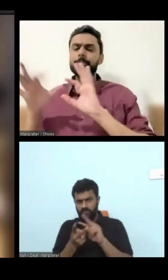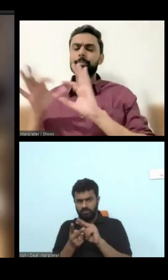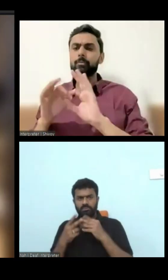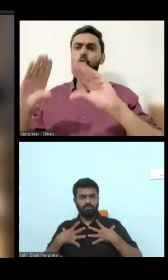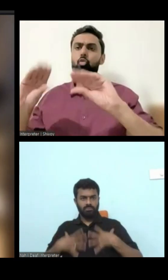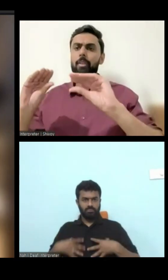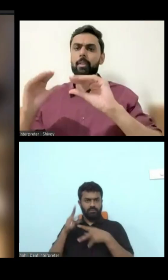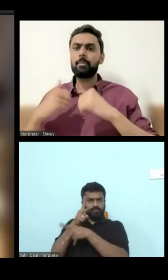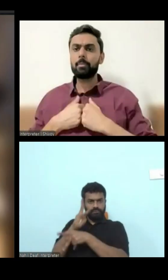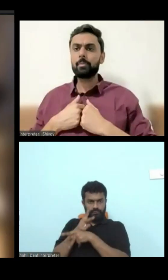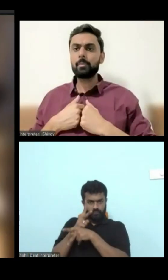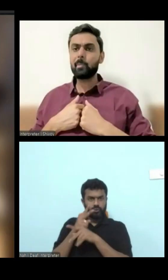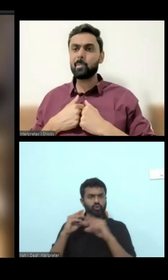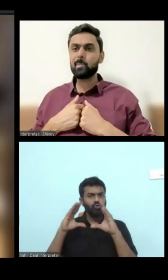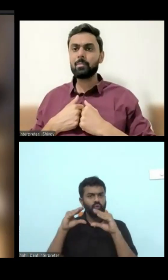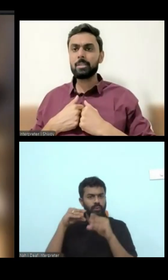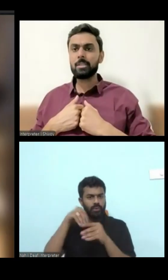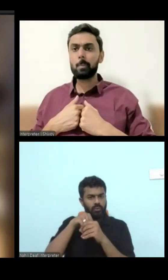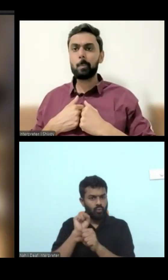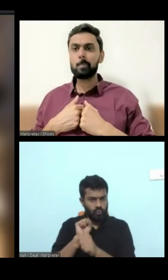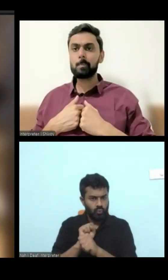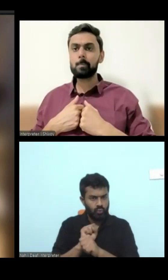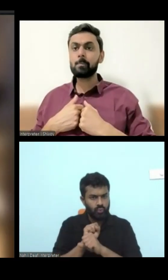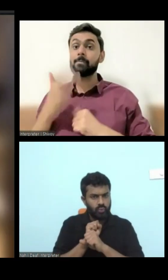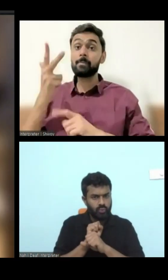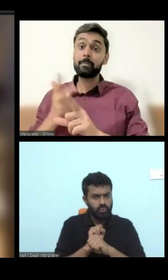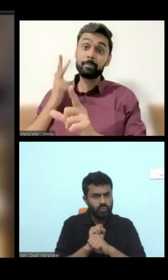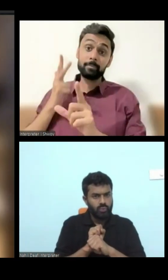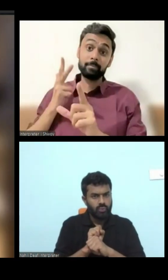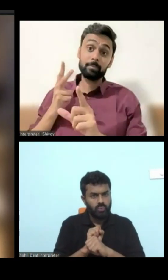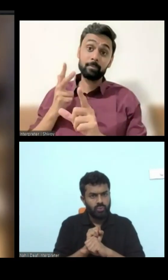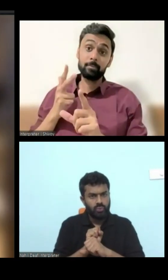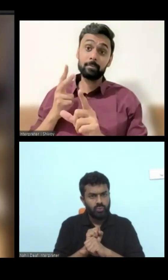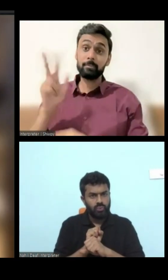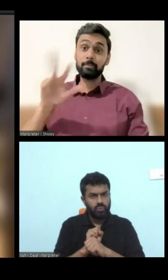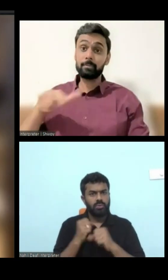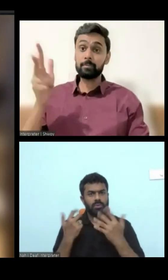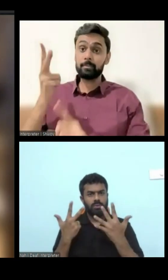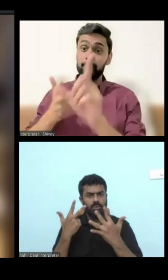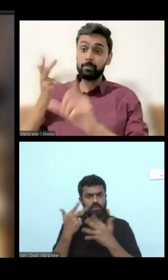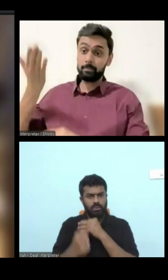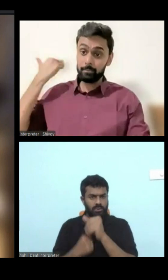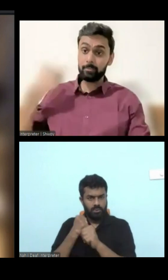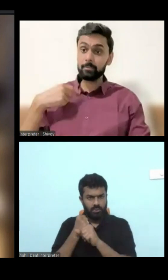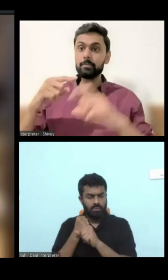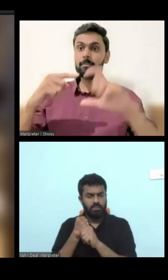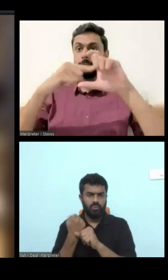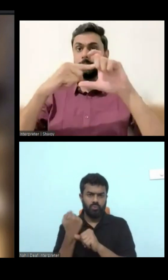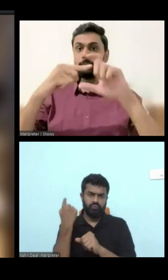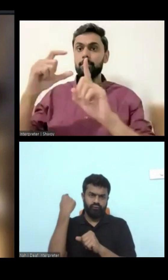So, around eight years ago, I started this company called EdQueries.com. E-D-Q-U-E-R-I-E-S.